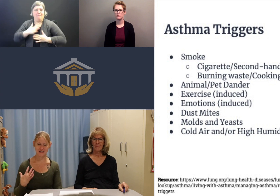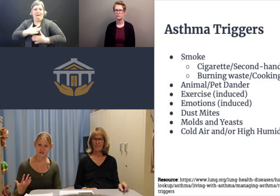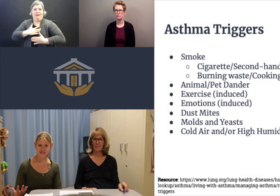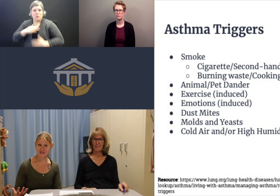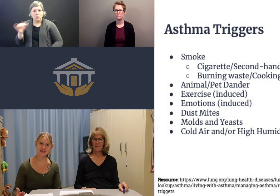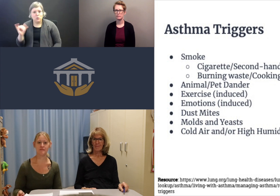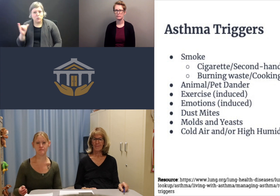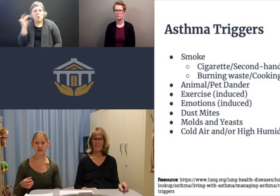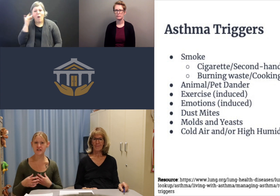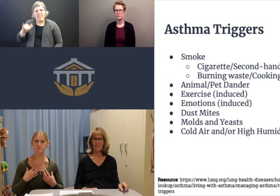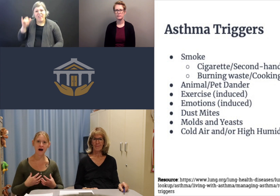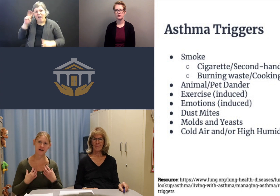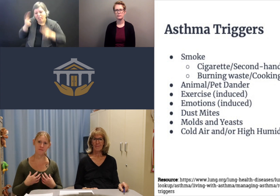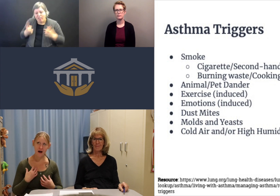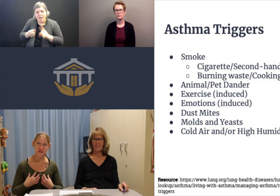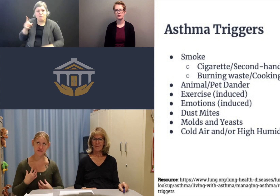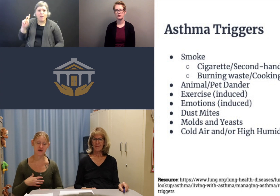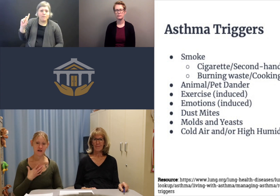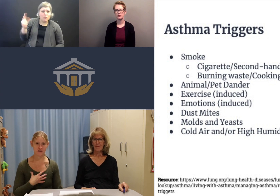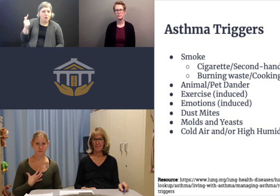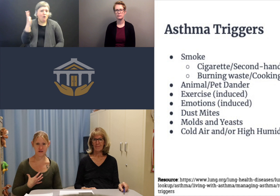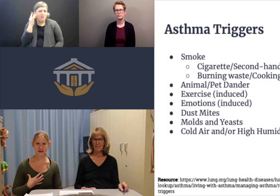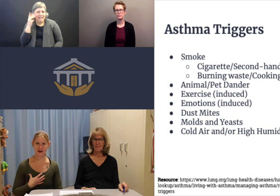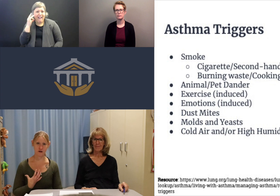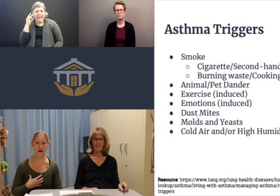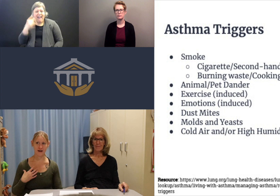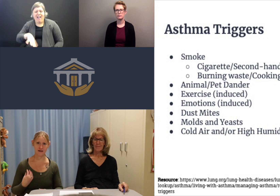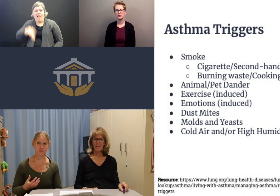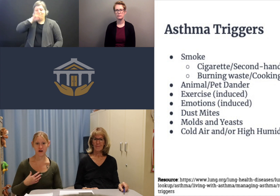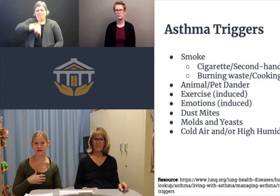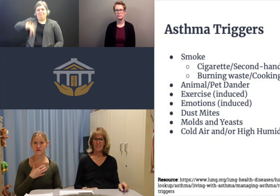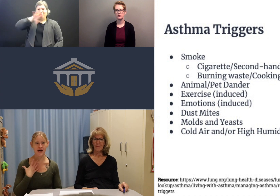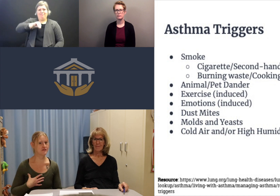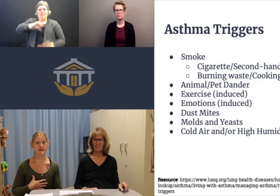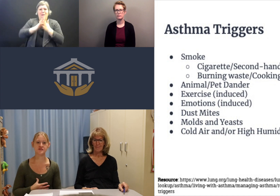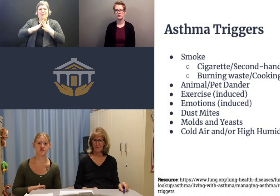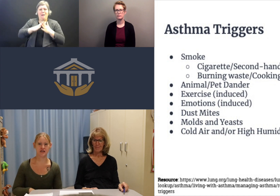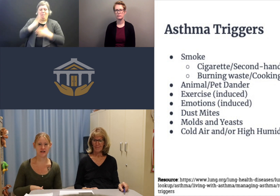irritant that pretty much bother your breathing, airway, the bronchioles, everything associated.